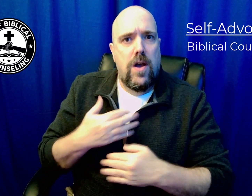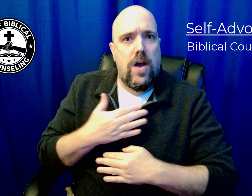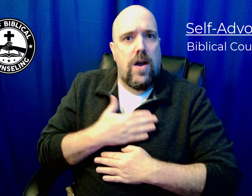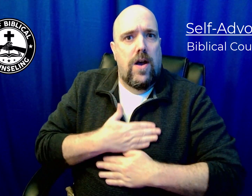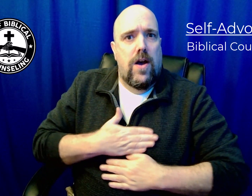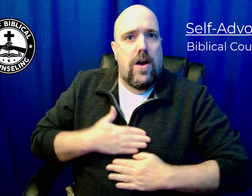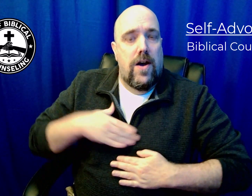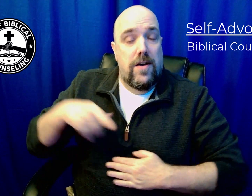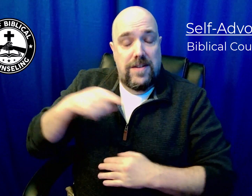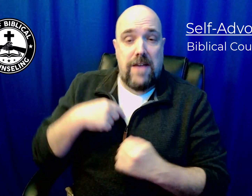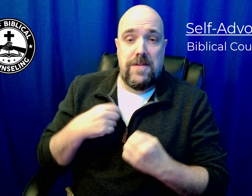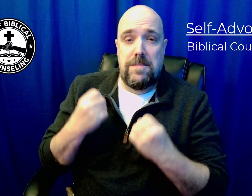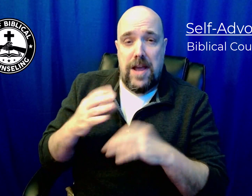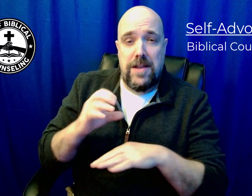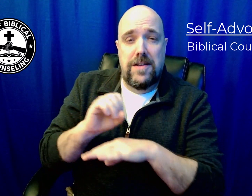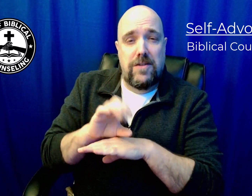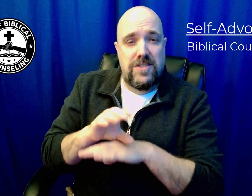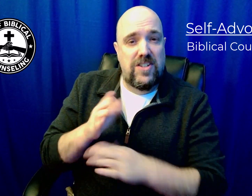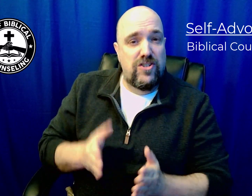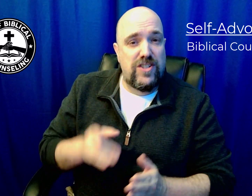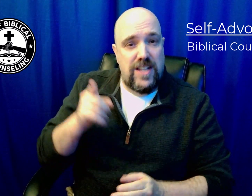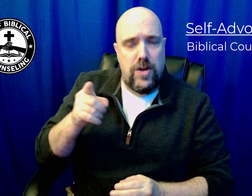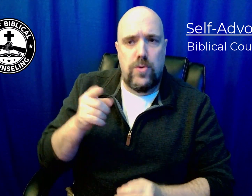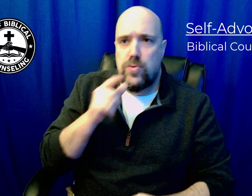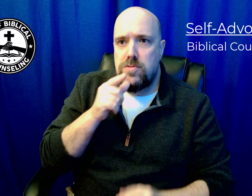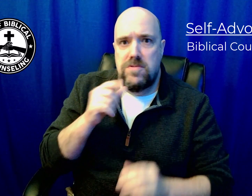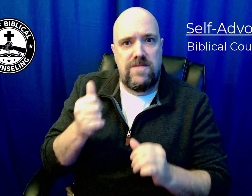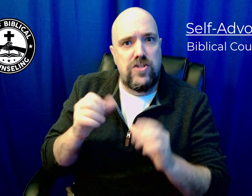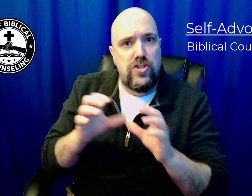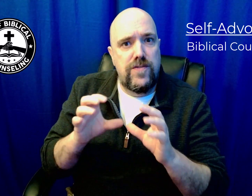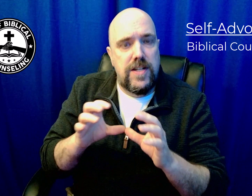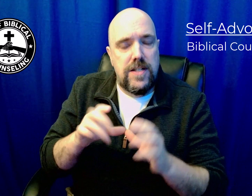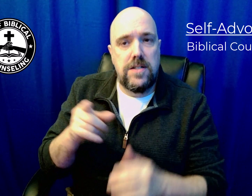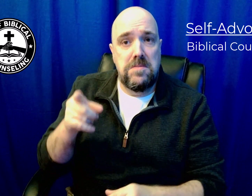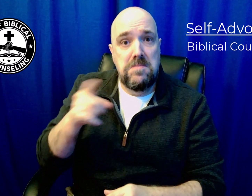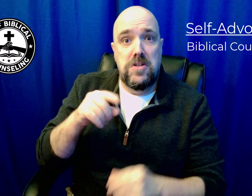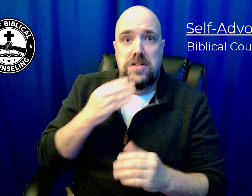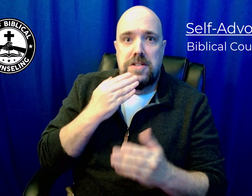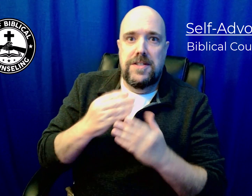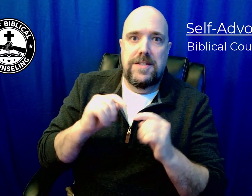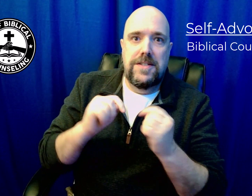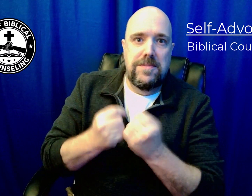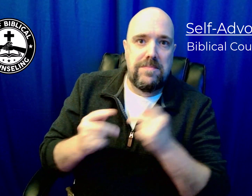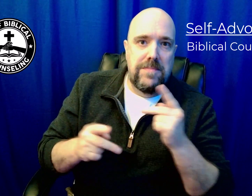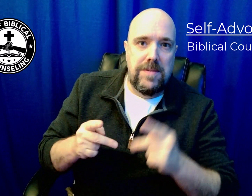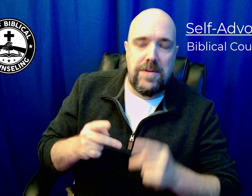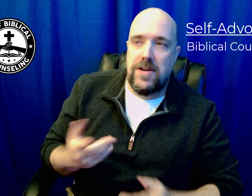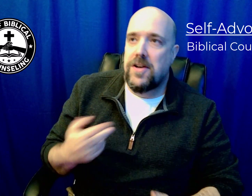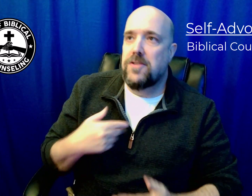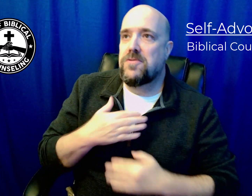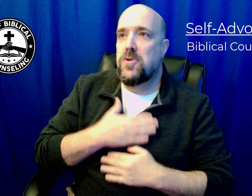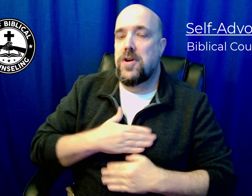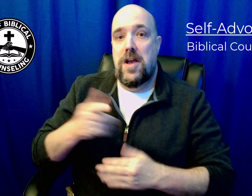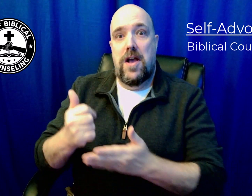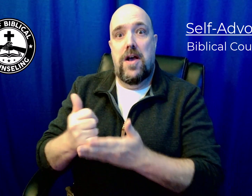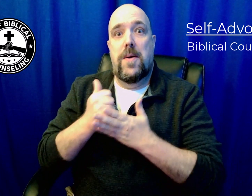I really enjoyed them. They do have many counselors there. They are certificated. Also, there is a good team of people.